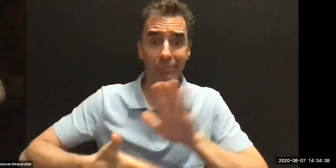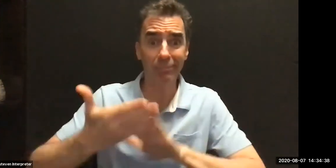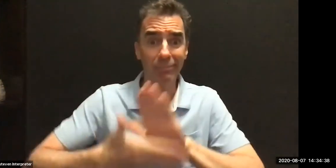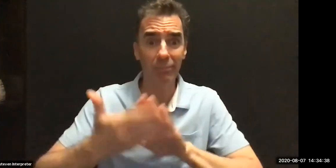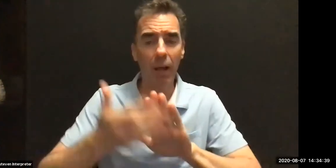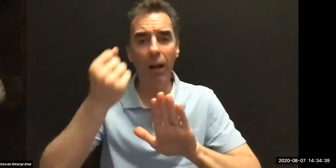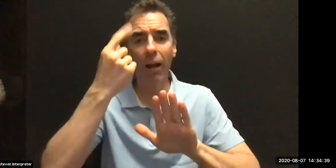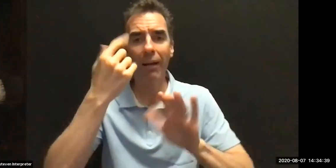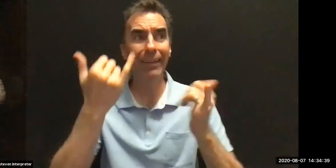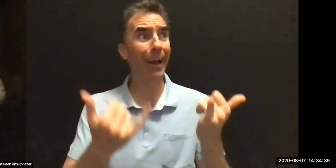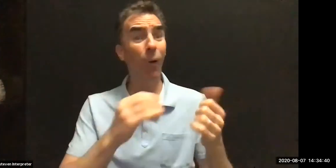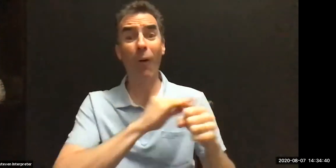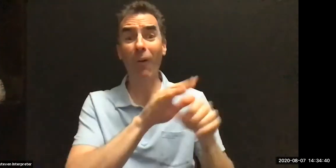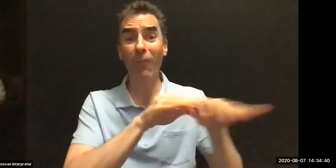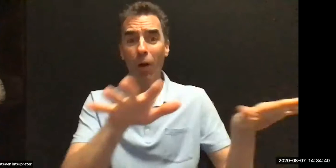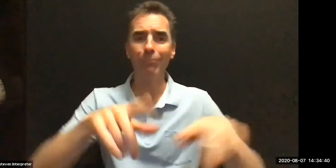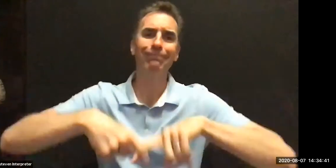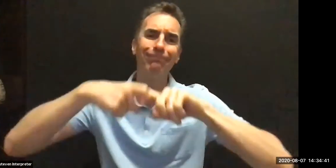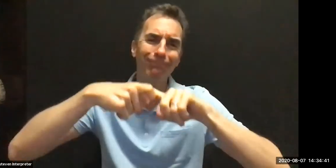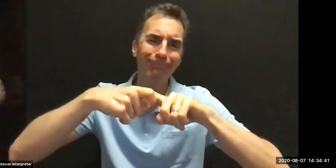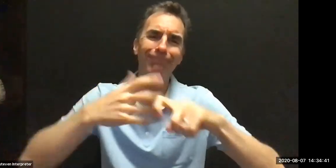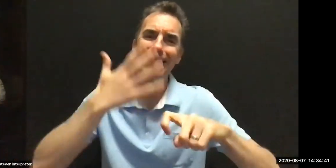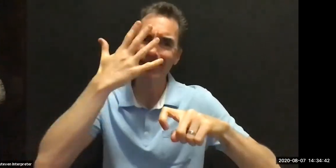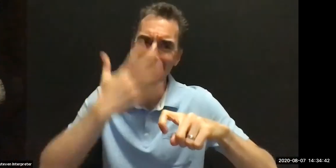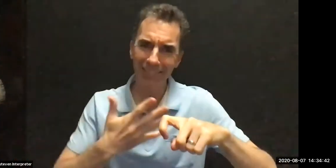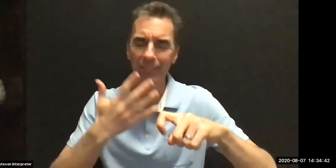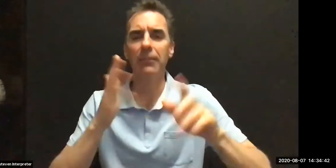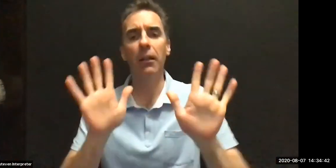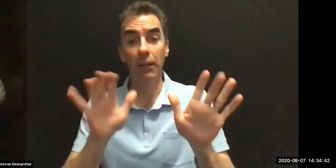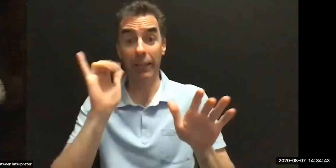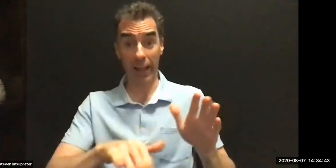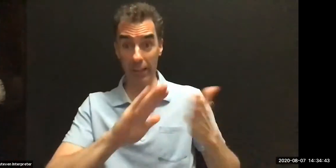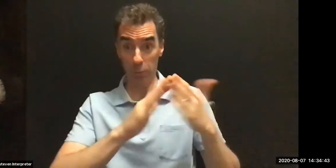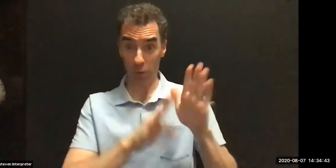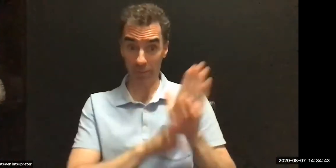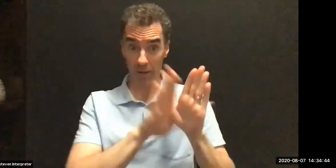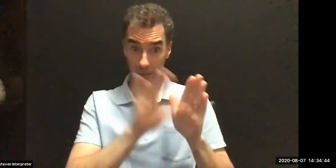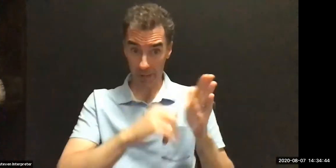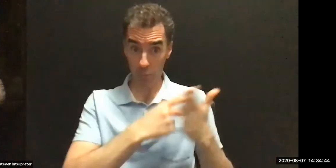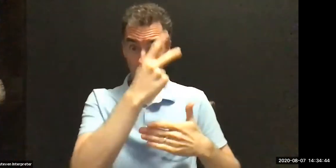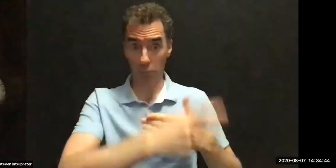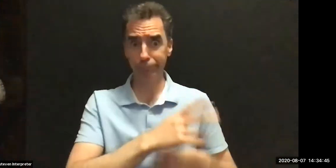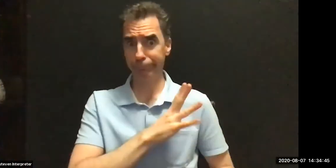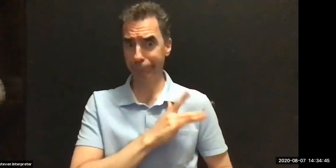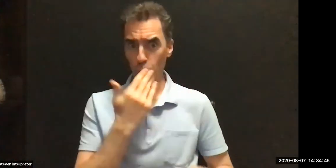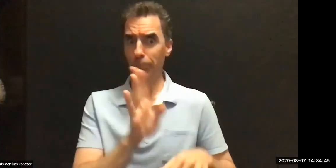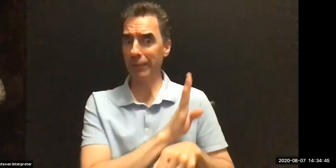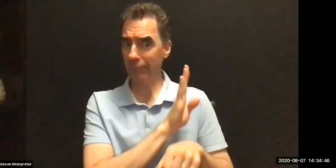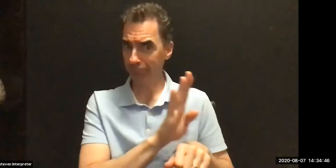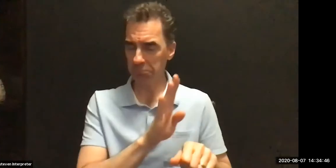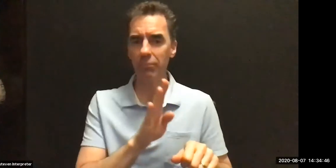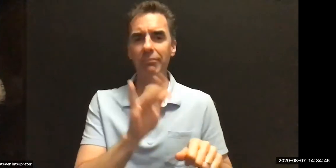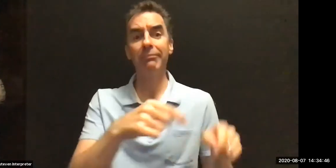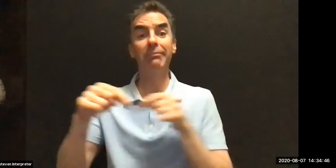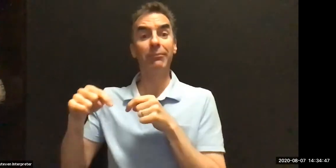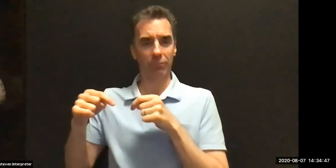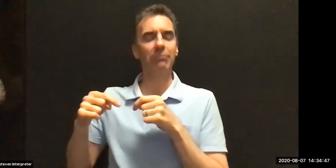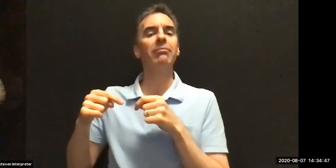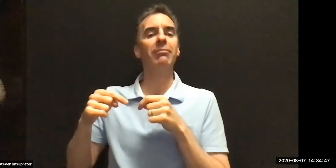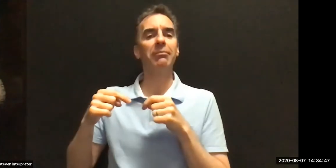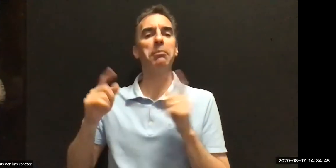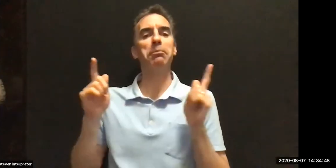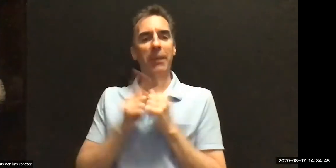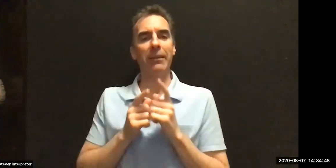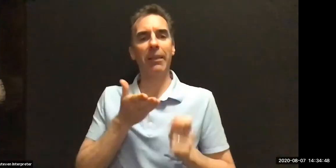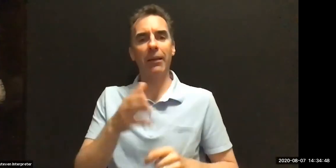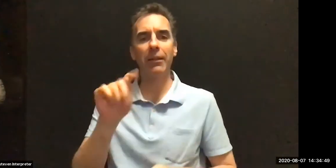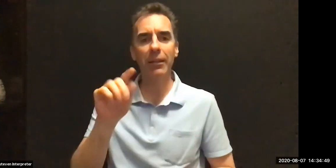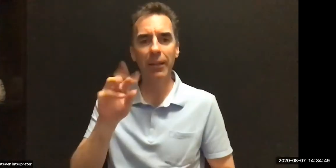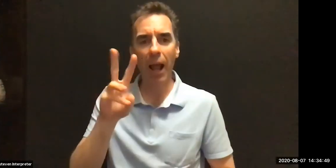Channelle Charest: In this coven time but it is one of the biggest community development programs and businesses that we have. So they actually met at the original hashtag and the tower district and talked about